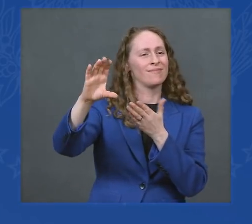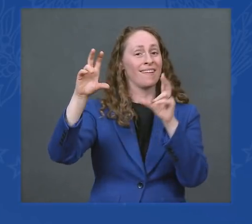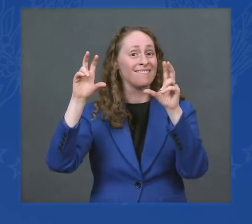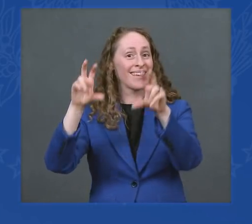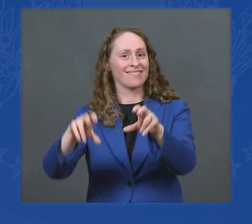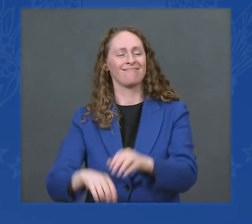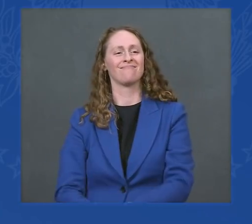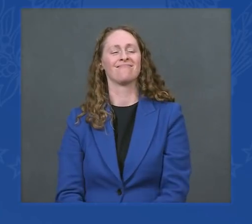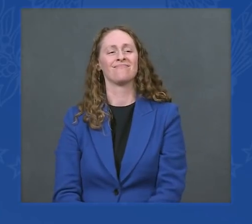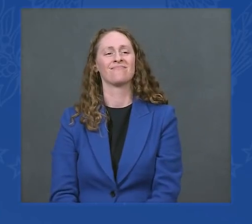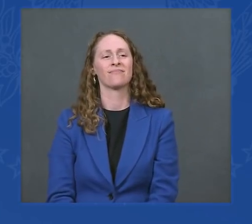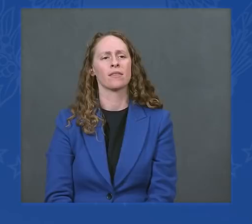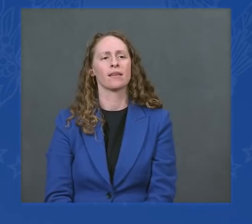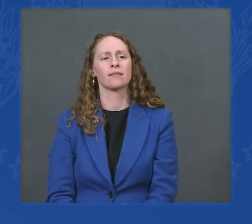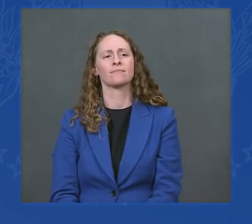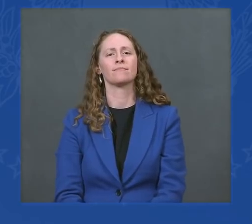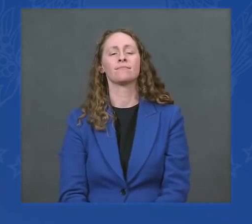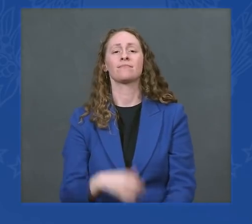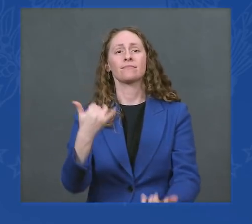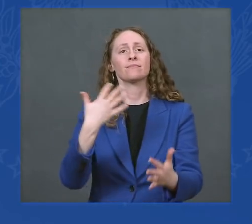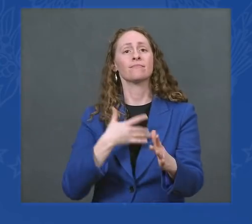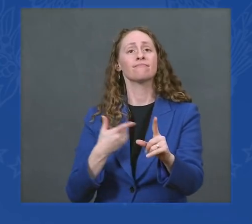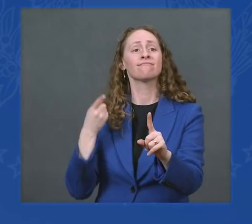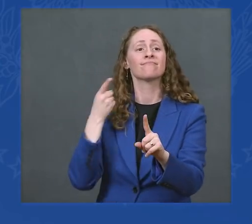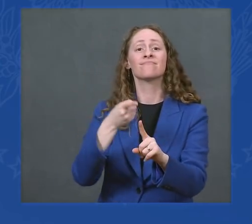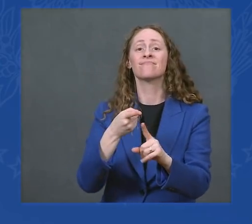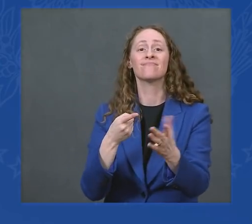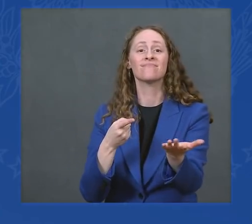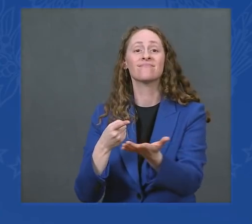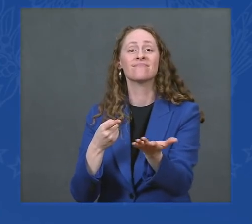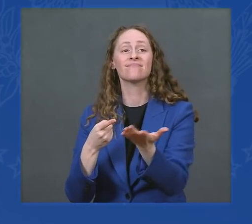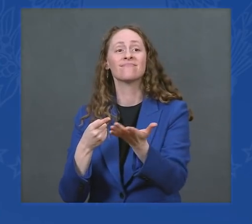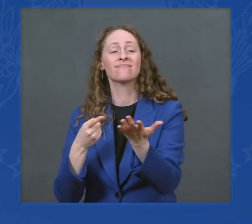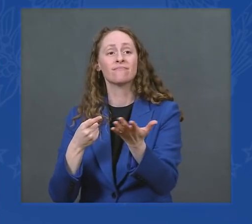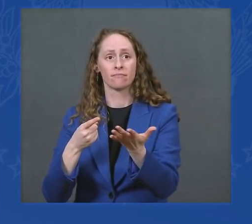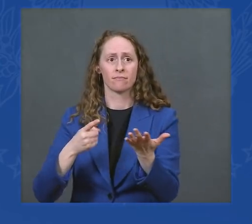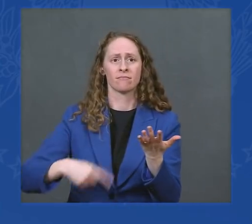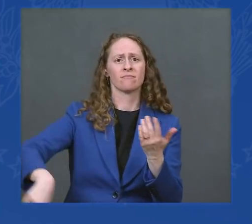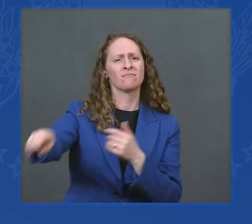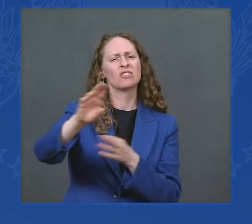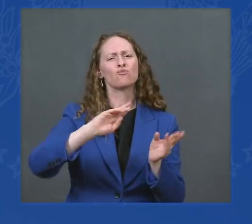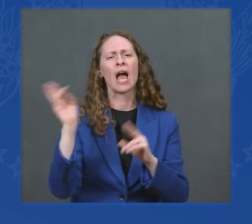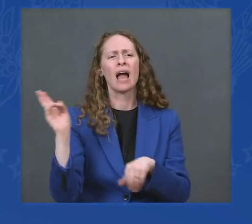is in a position to outcompete the world once again. And I look forward to working with governors --